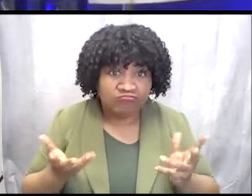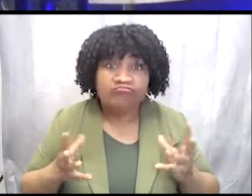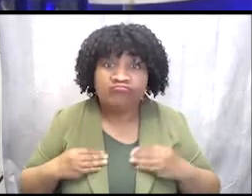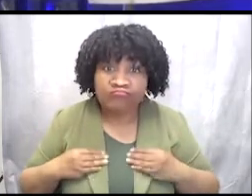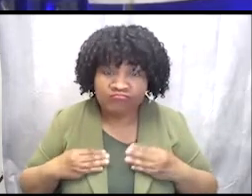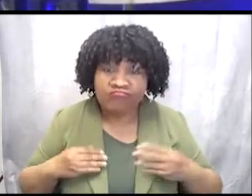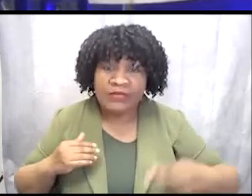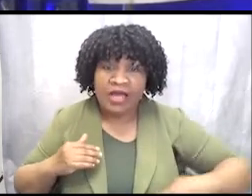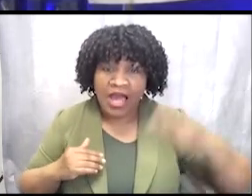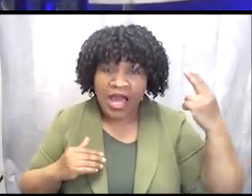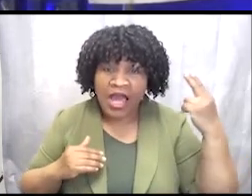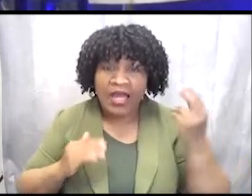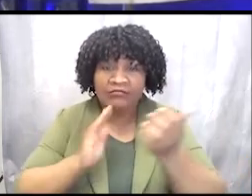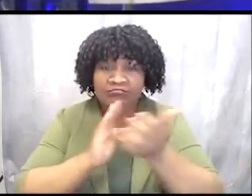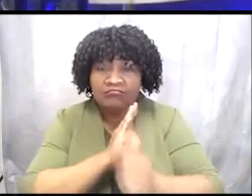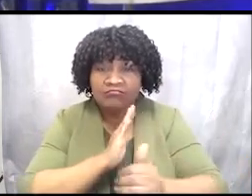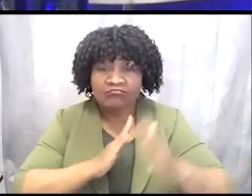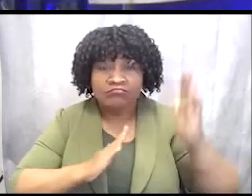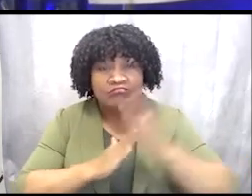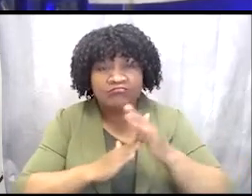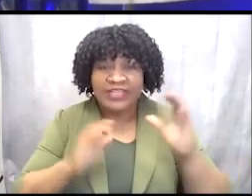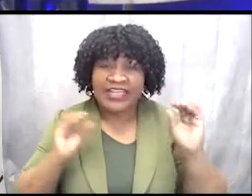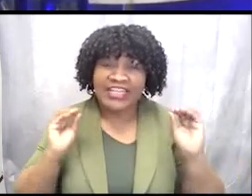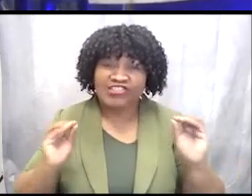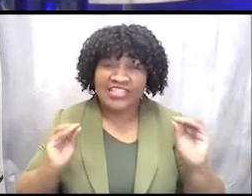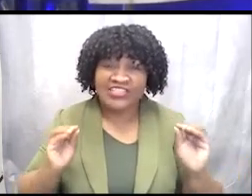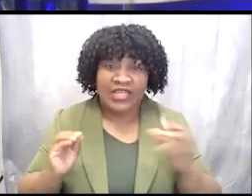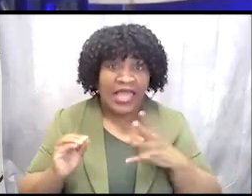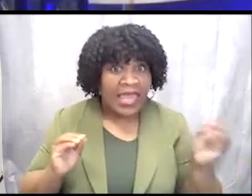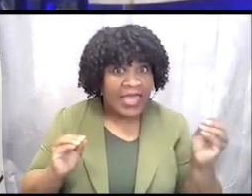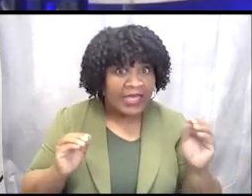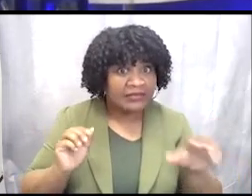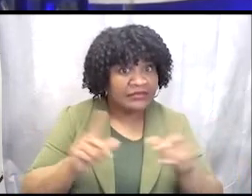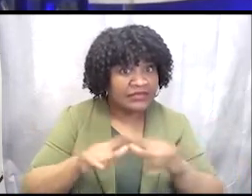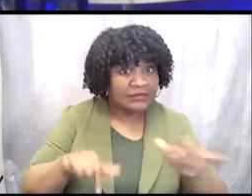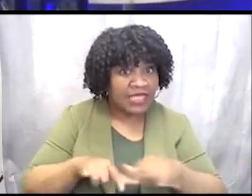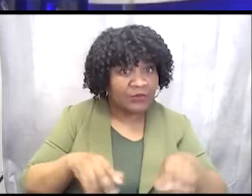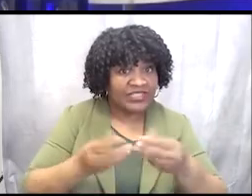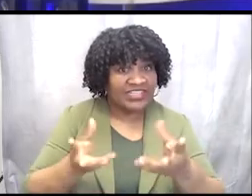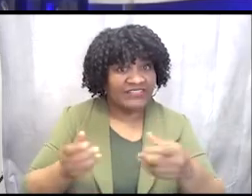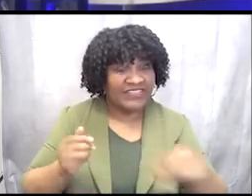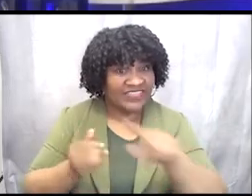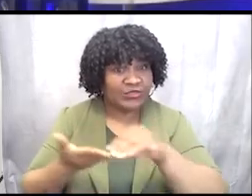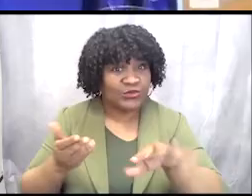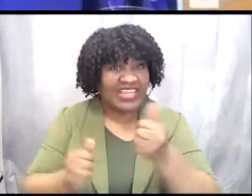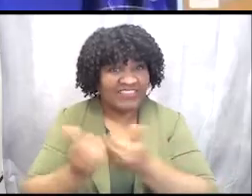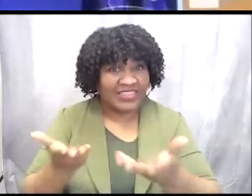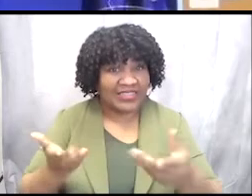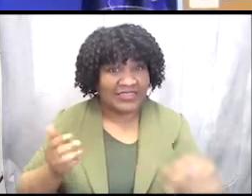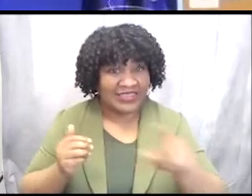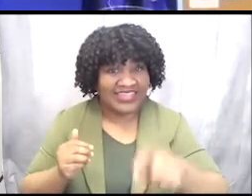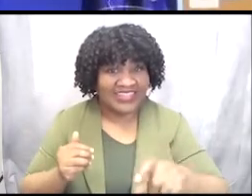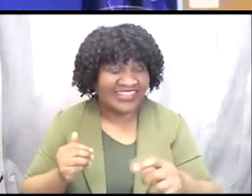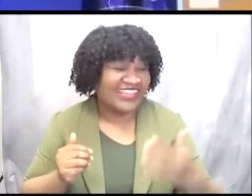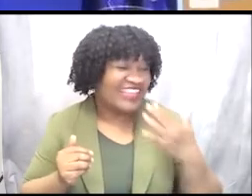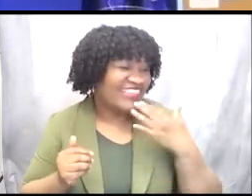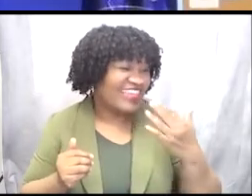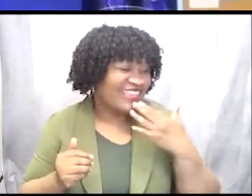a high quality education and we're giving them everything they need to do that? Thank you, chancellor. I have so many more questions for you,